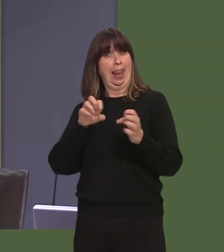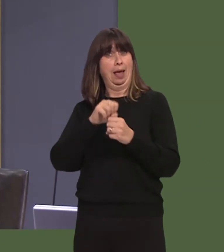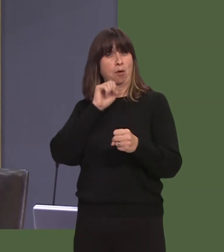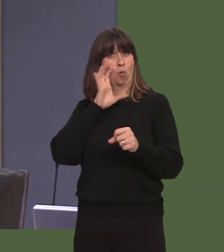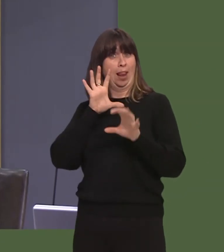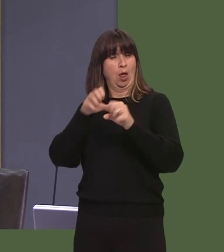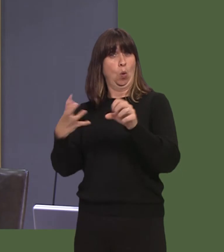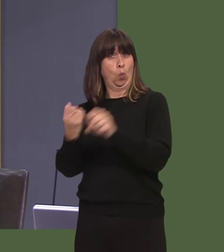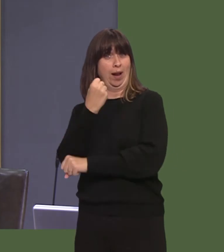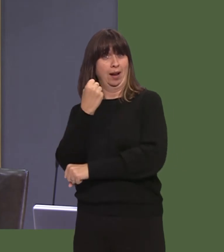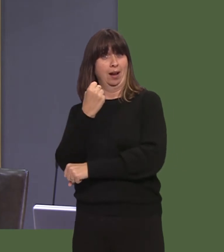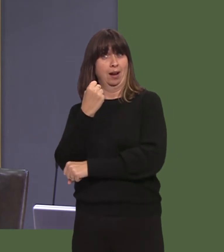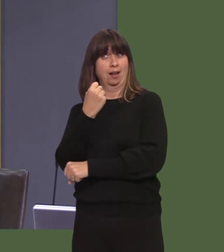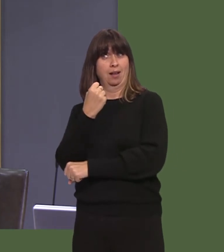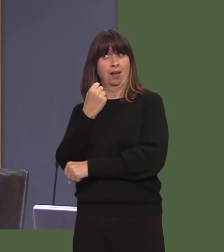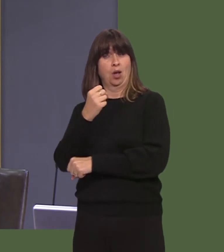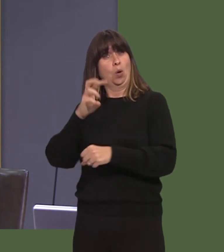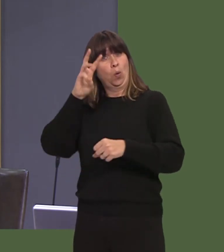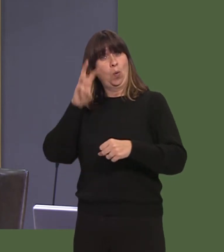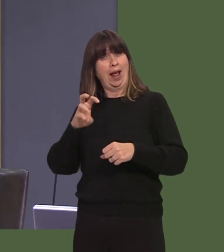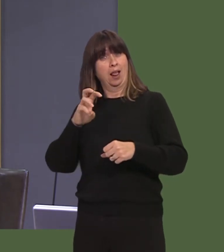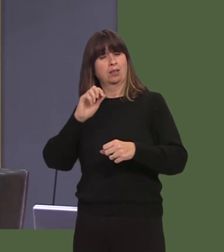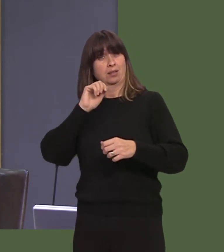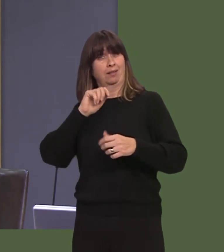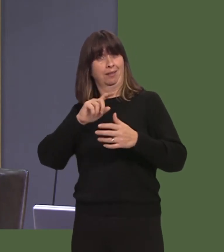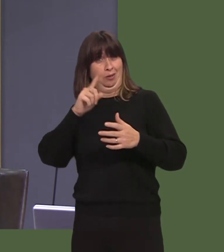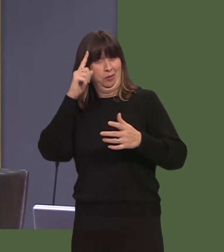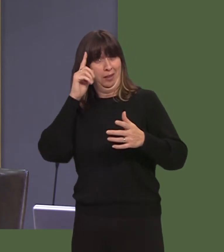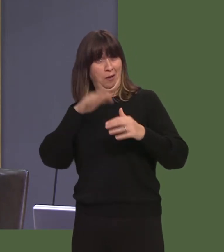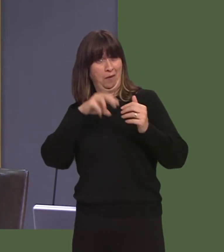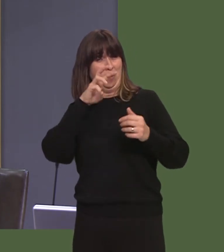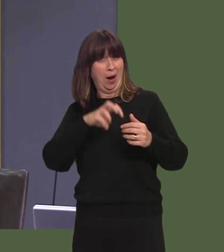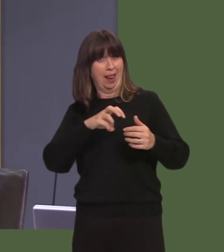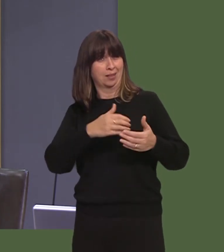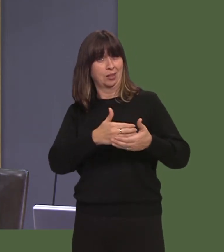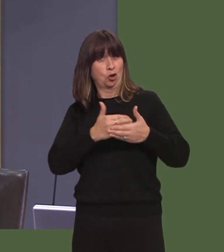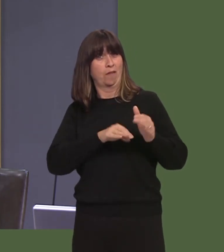help his Government further 'Securing Wales' Future', which I am still assuming is the policy of the Welsh Government.